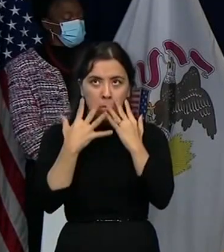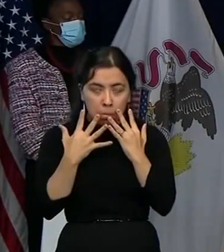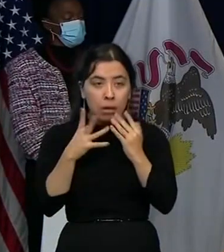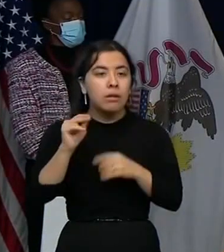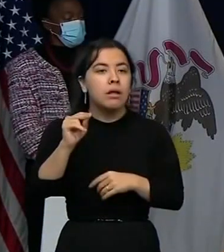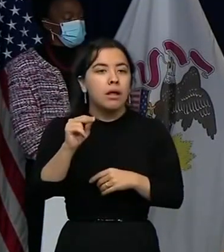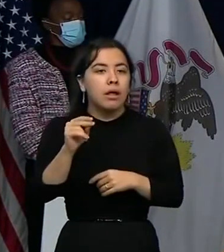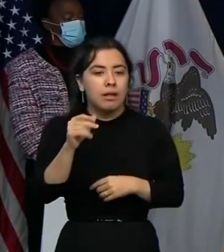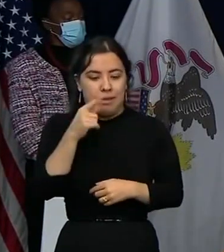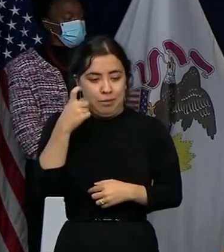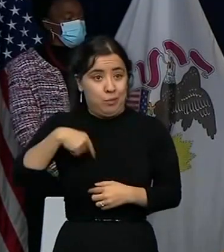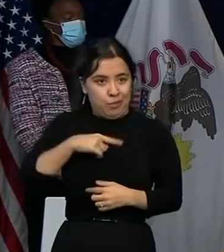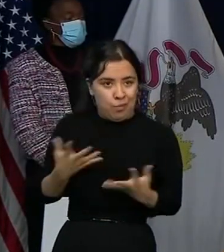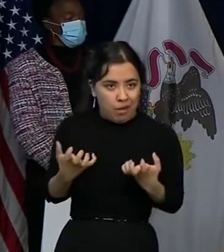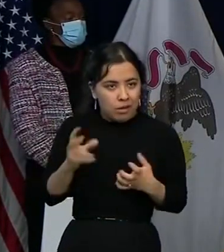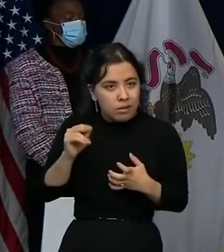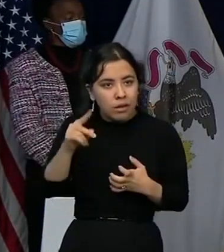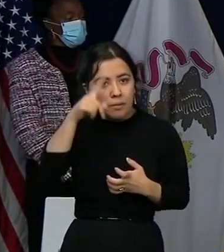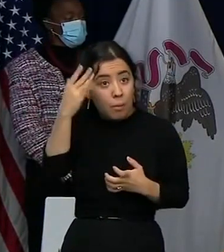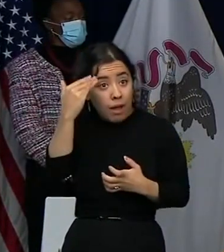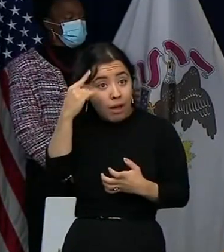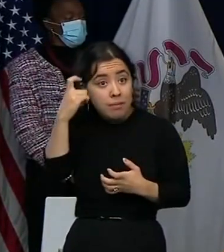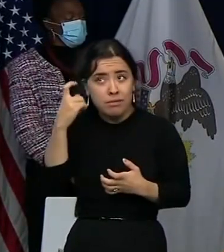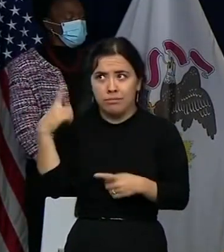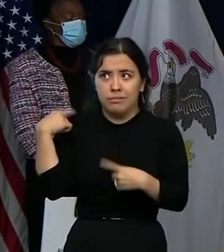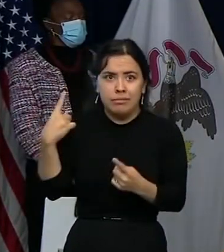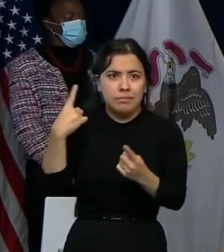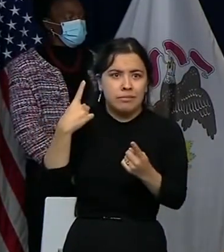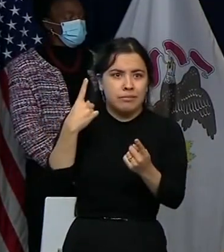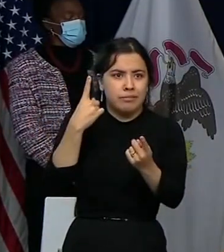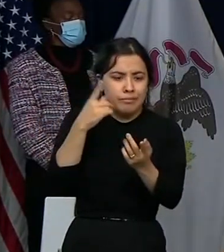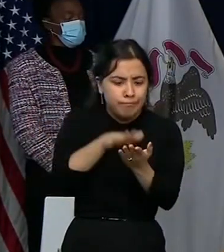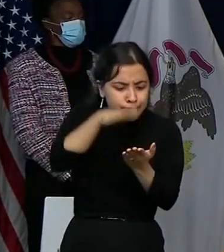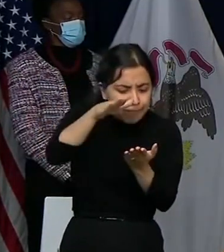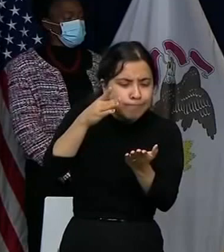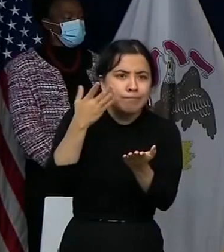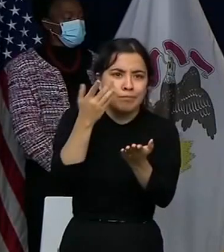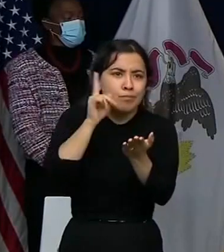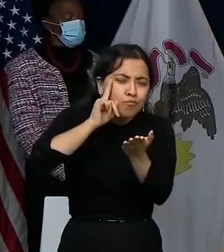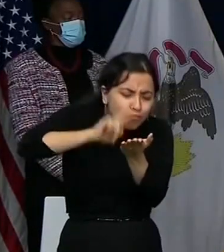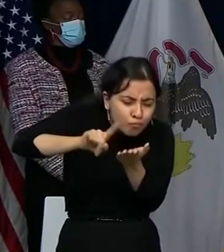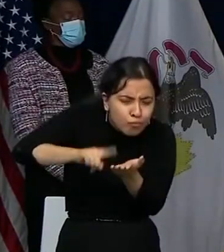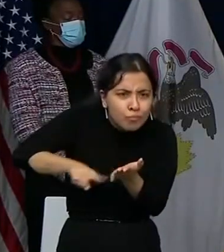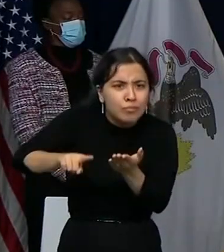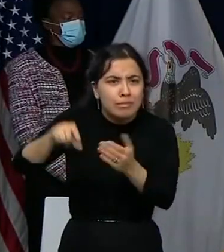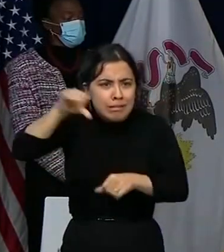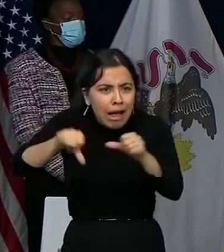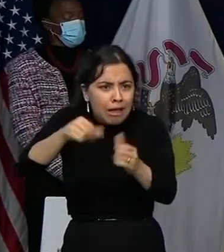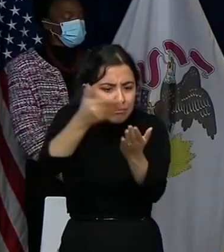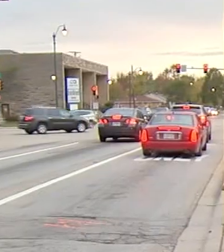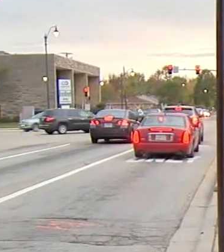SOUNDS GOOD. IT IS BECAUSE ALL THE STUDIES DONE ABOUT BARS AND RESTAURANTS